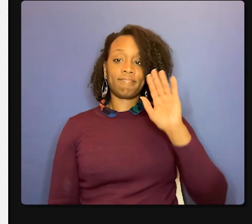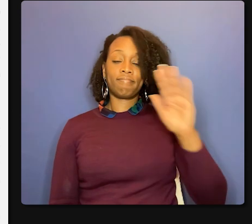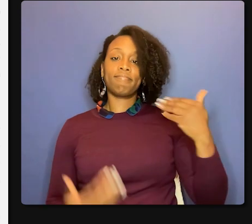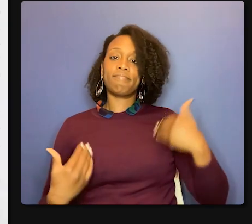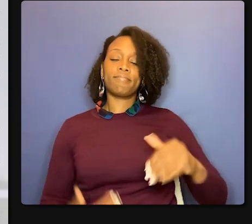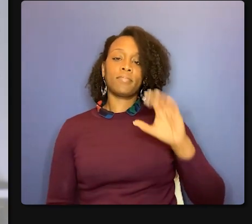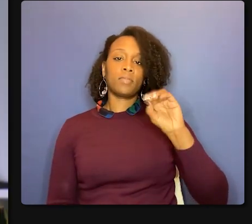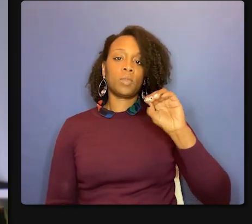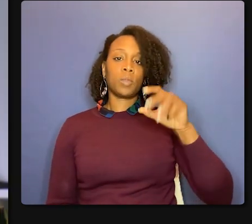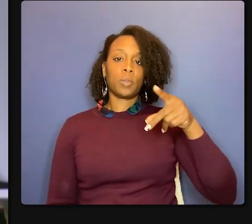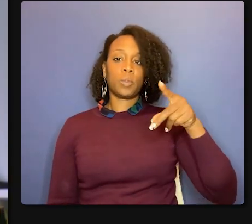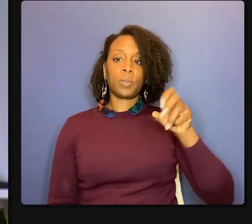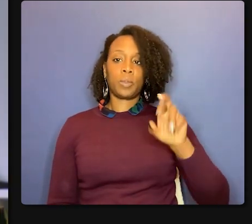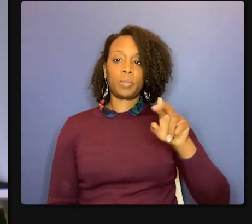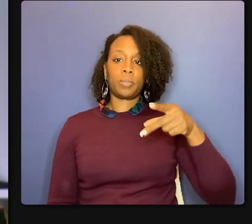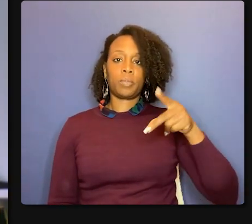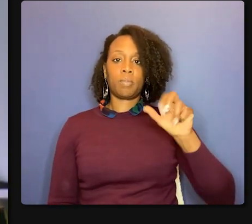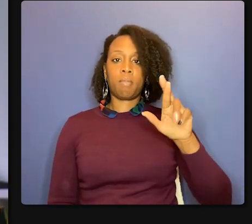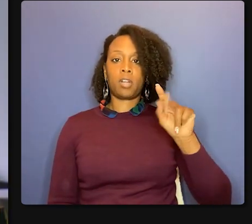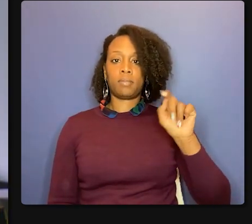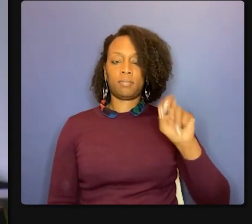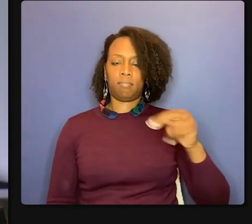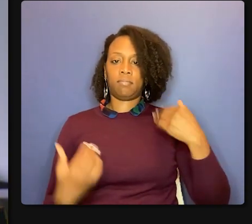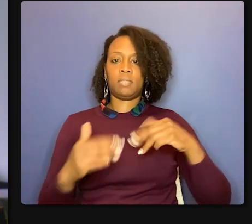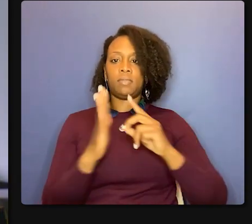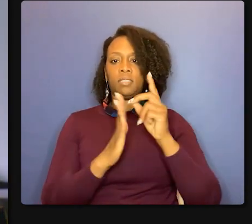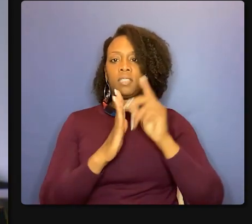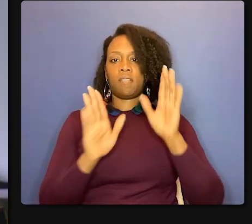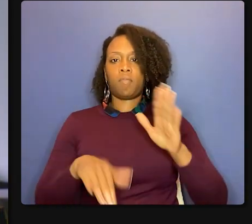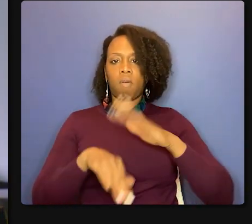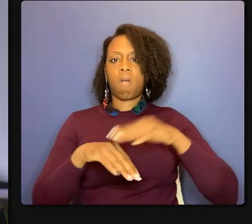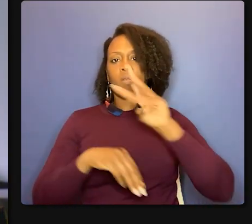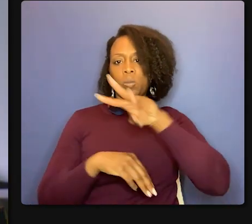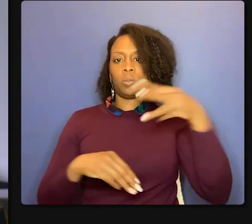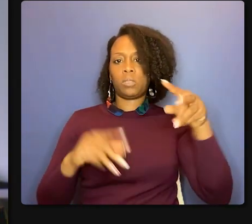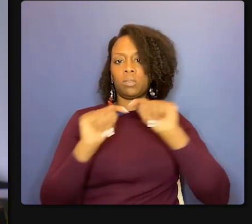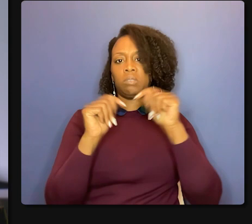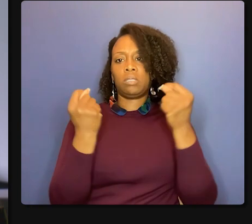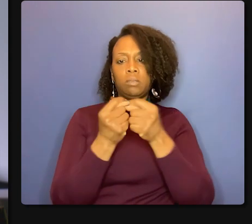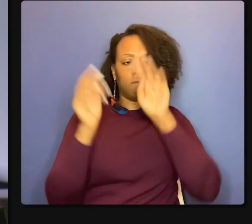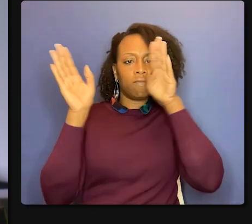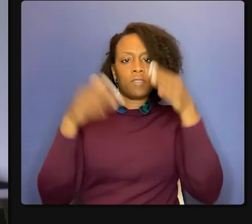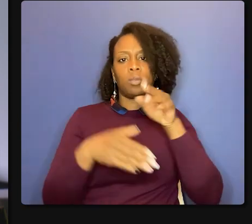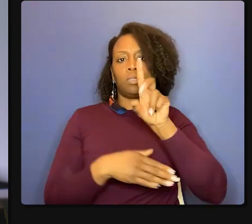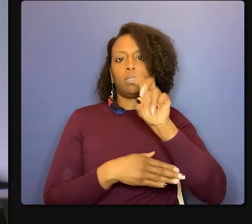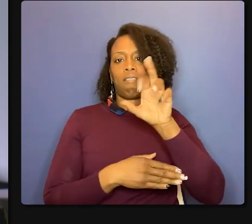[Cooper] Hi, my name is Cooper Partin, and I am a developer from the DirectStorage for Windows team. And I'm happy to be here to talk to you